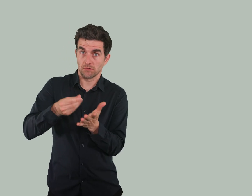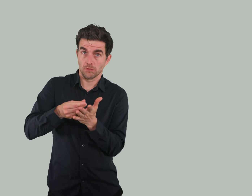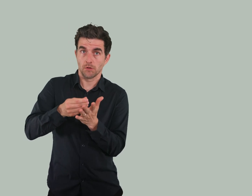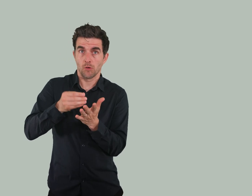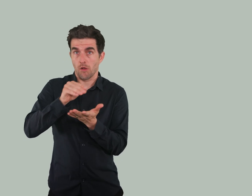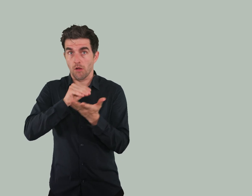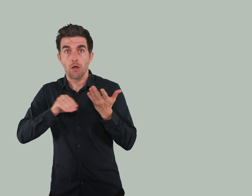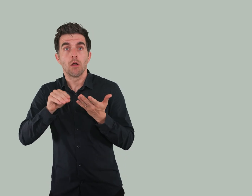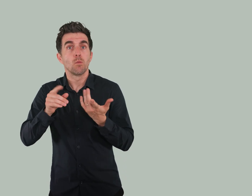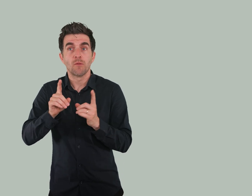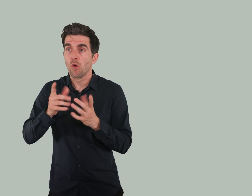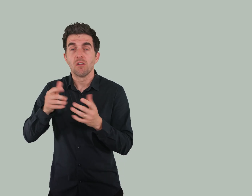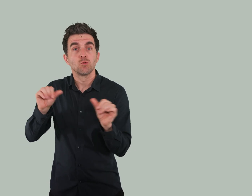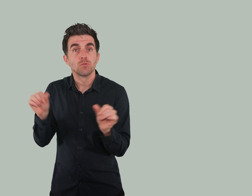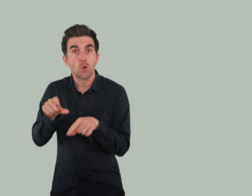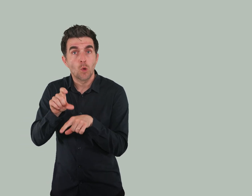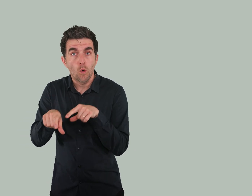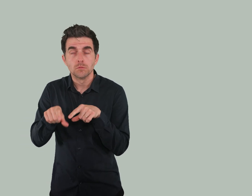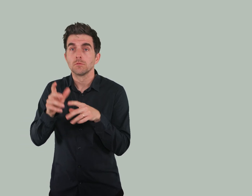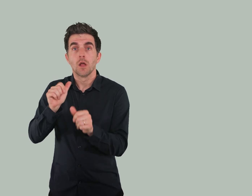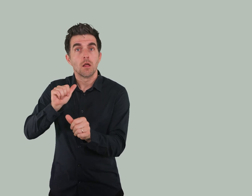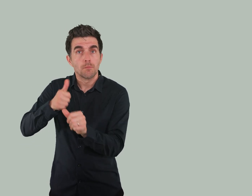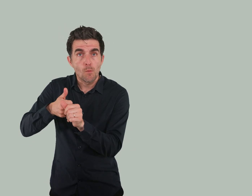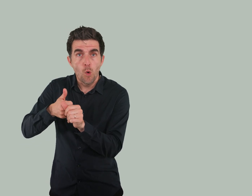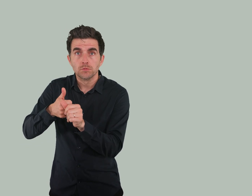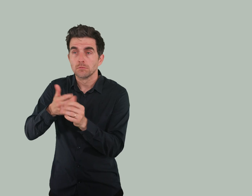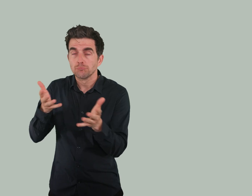to use funds for shorter courses, pastoral support,